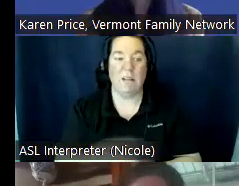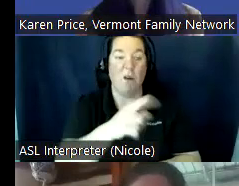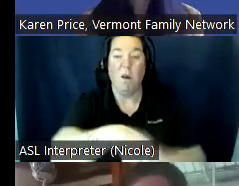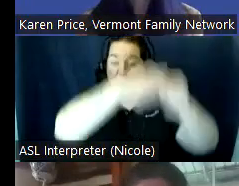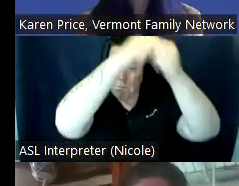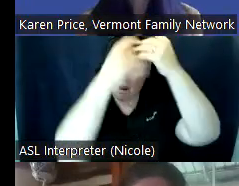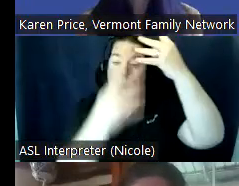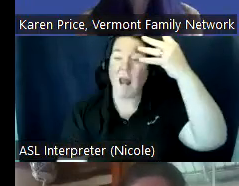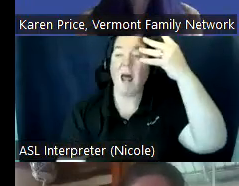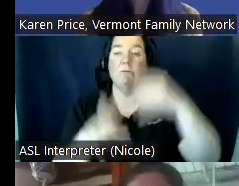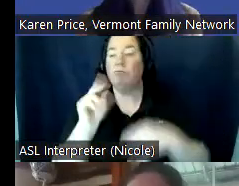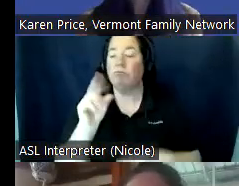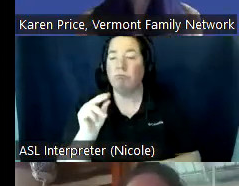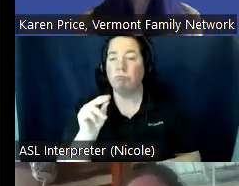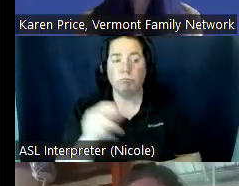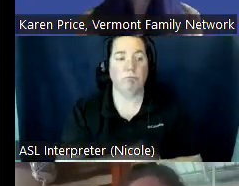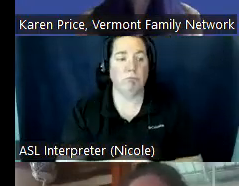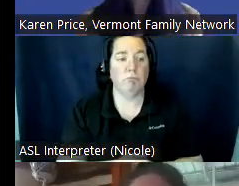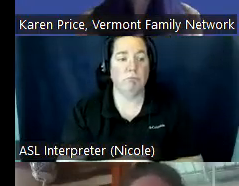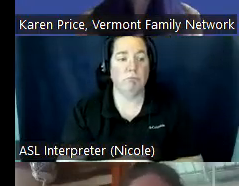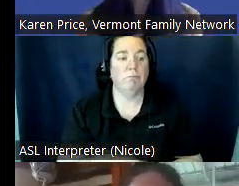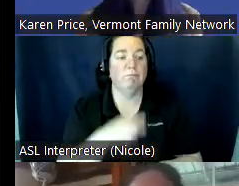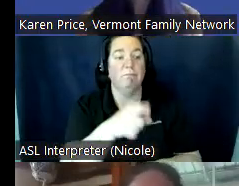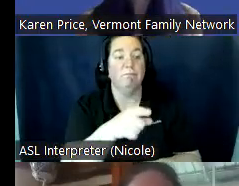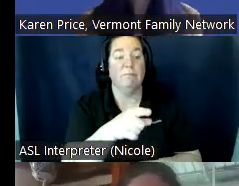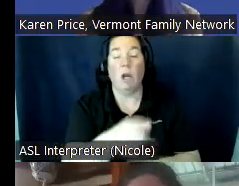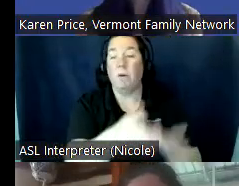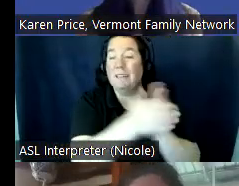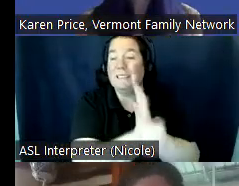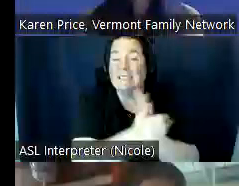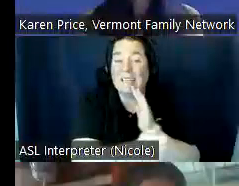range of functional skills, is as varied as the individual needs of children with disabilities.